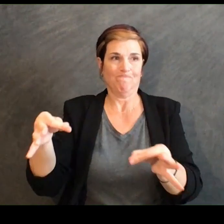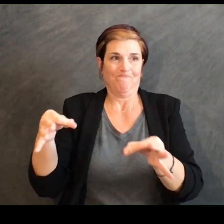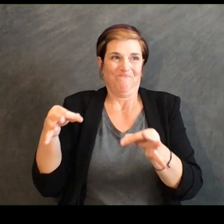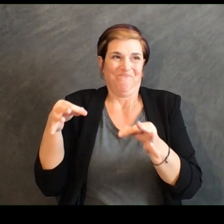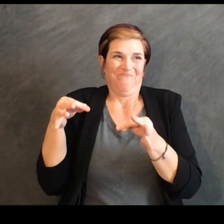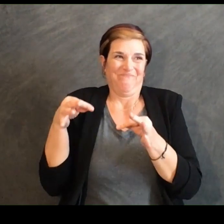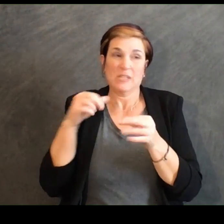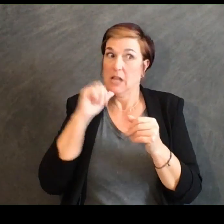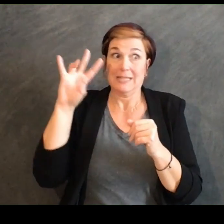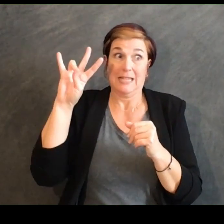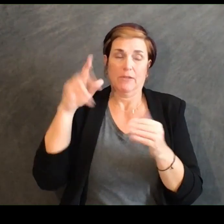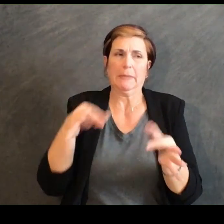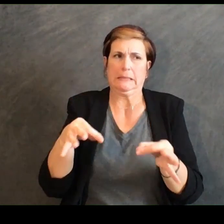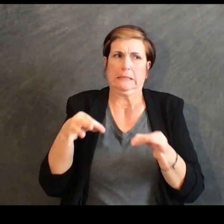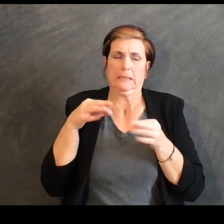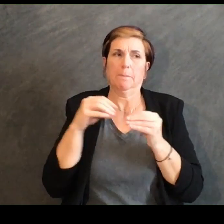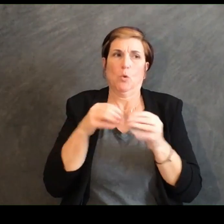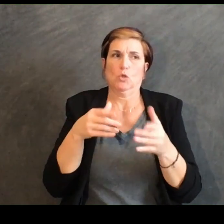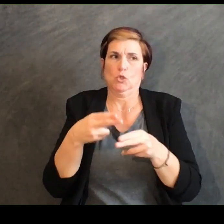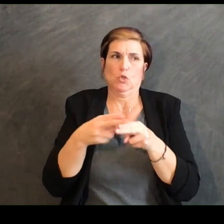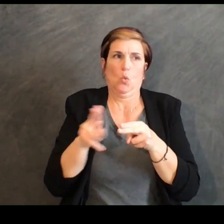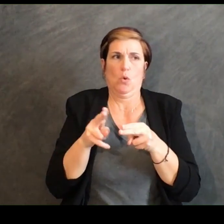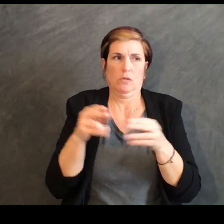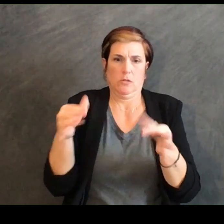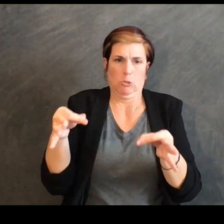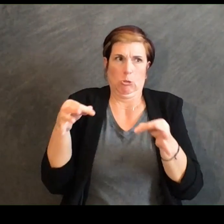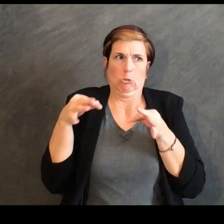and appropriate for me to mention it again because it answers your question